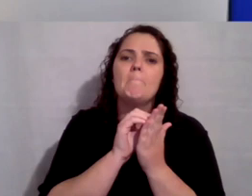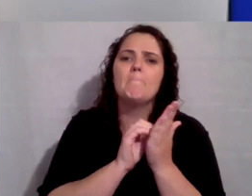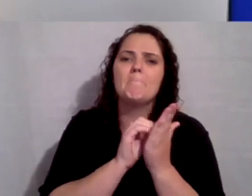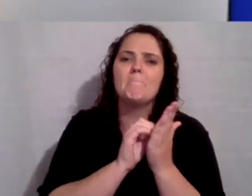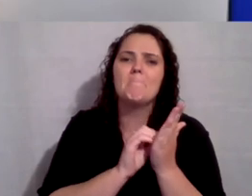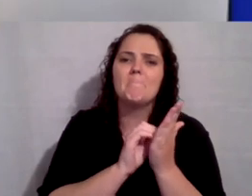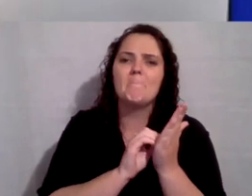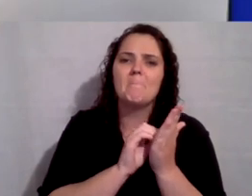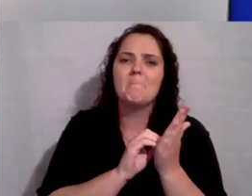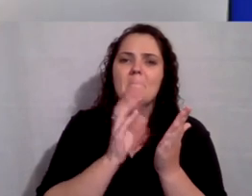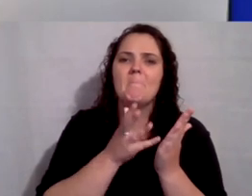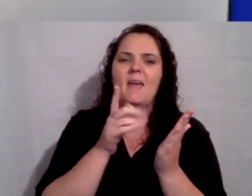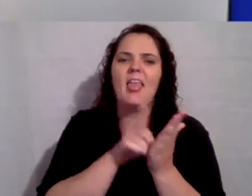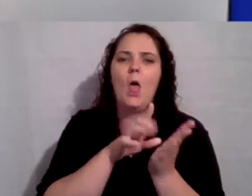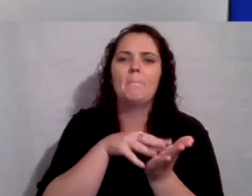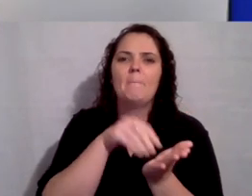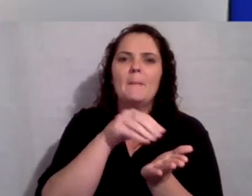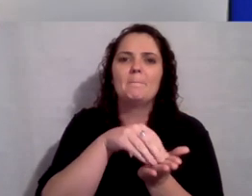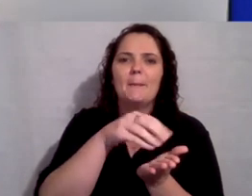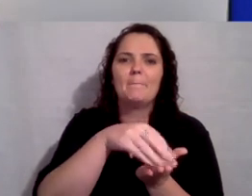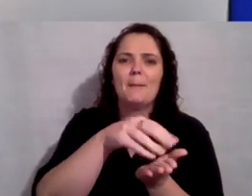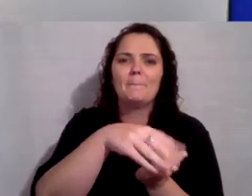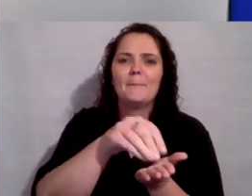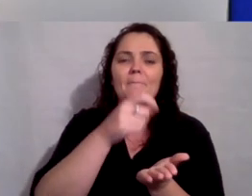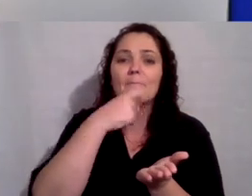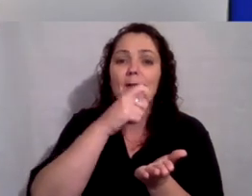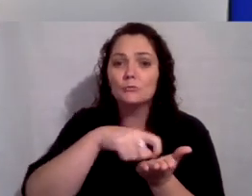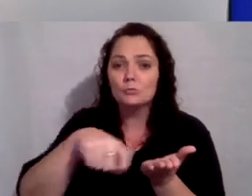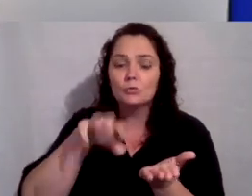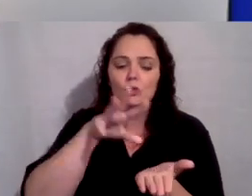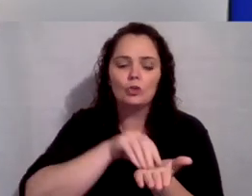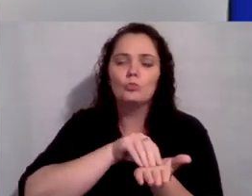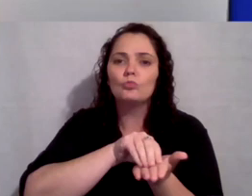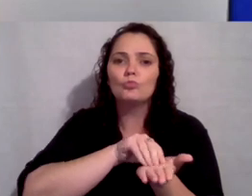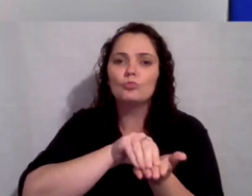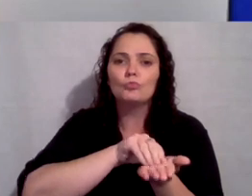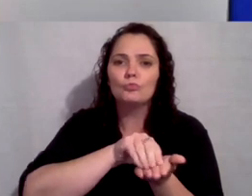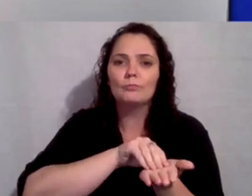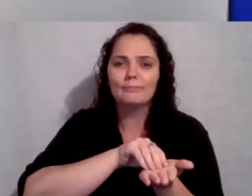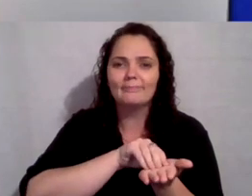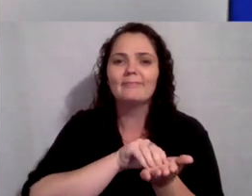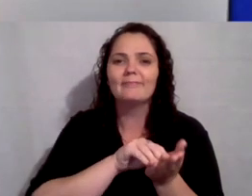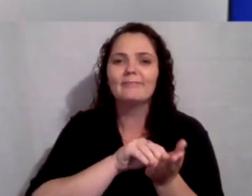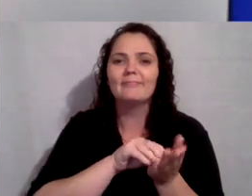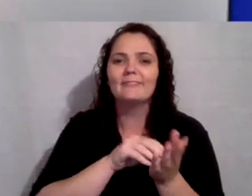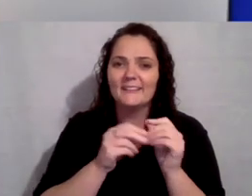the particles of graphite or charcoal actually stick to it and then you knead it up again to get it to get a fresh spot on the eraser and